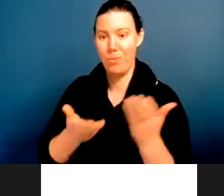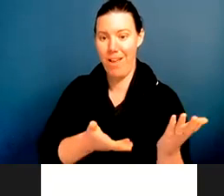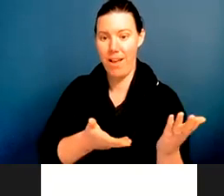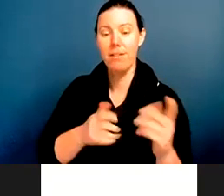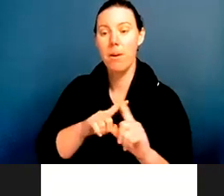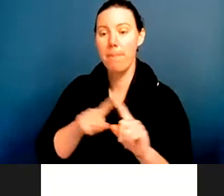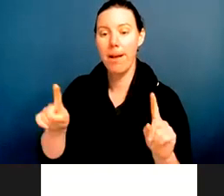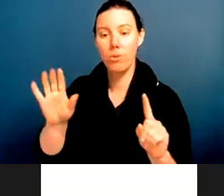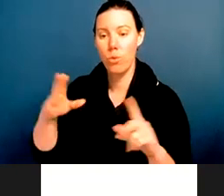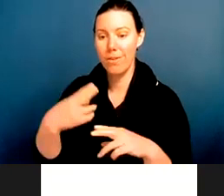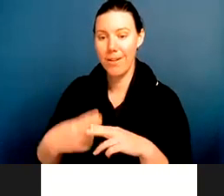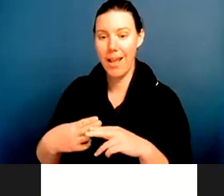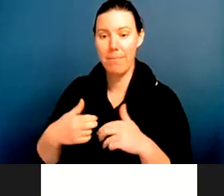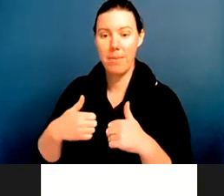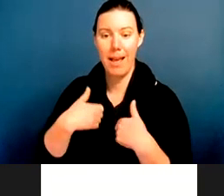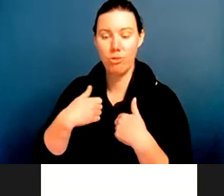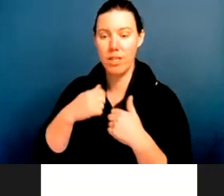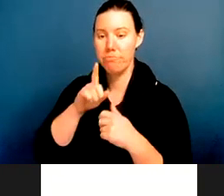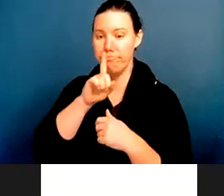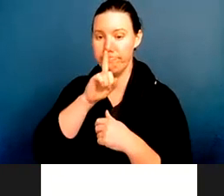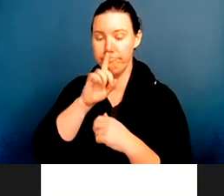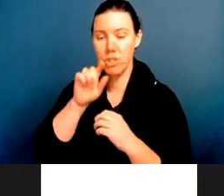or even where you work, in the open text field.